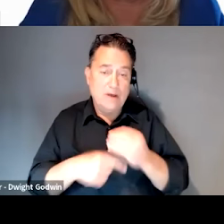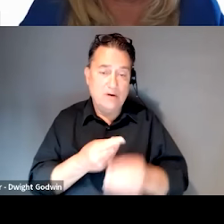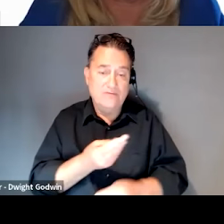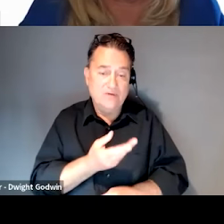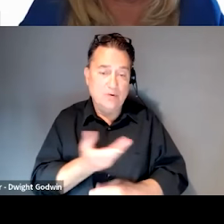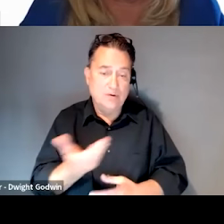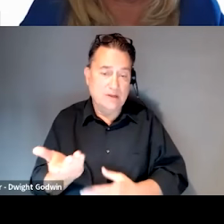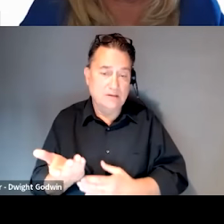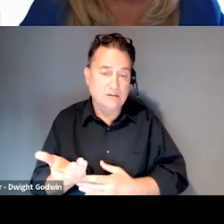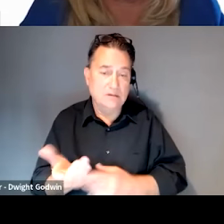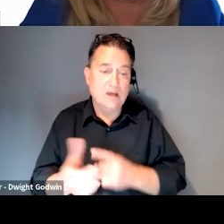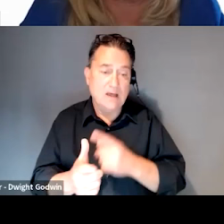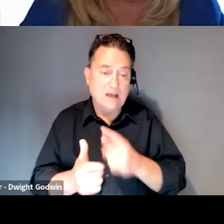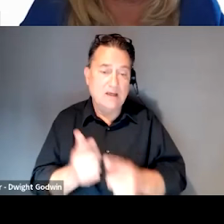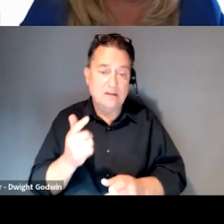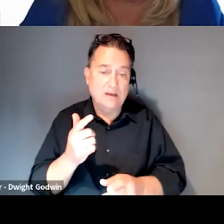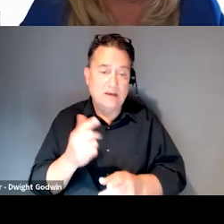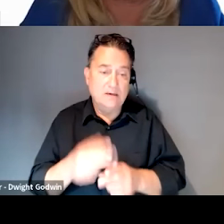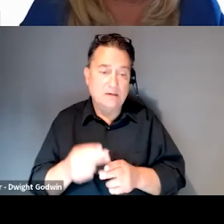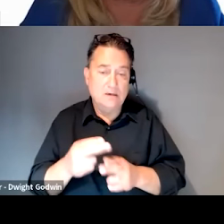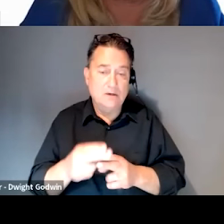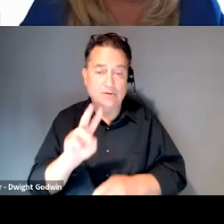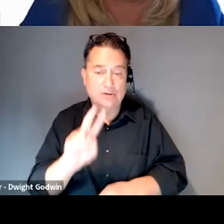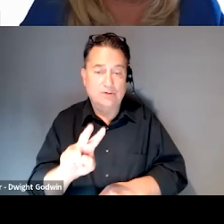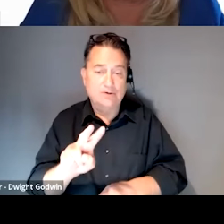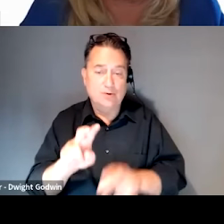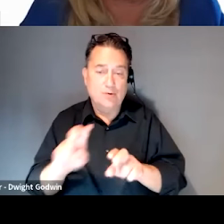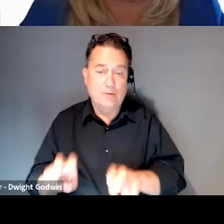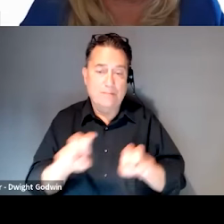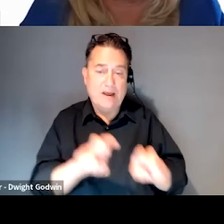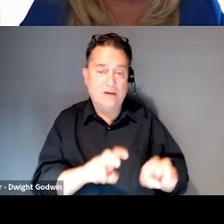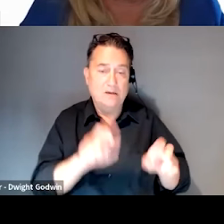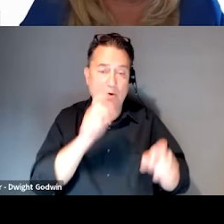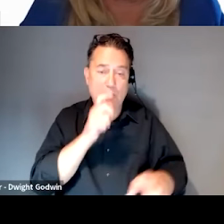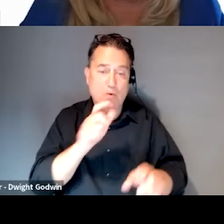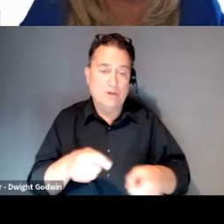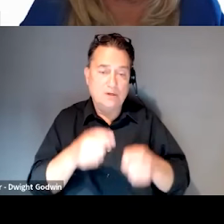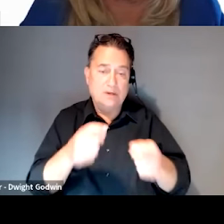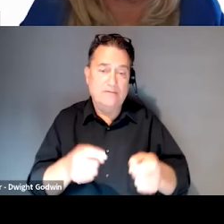and then we'll quickly get to our two wonderful panelists who will provide concrete strategies describing